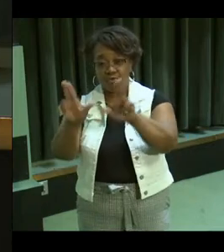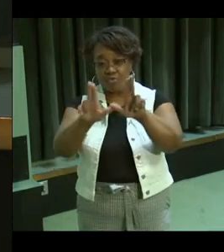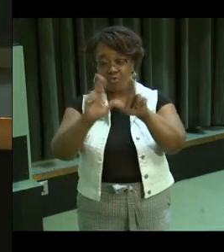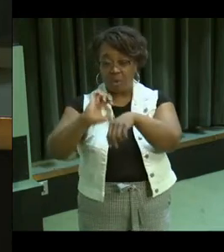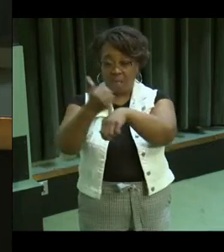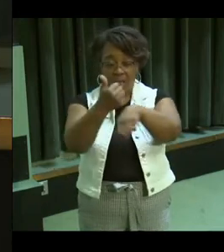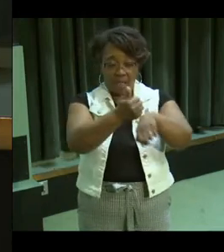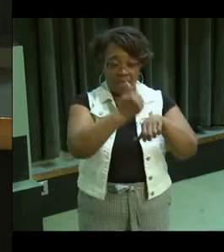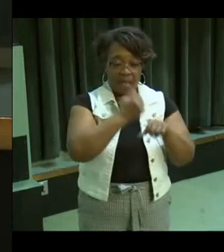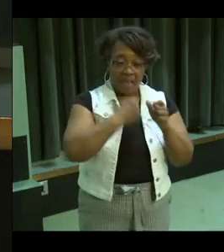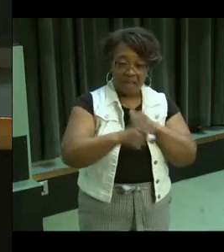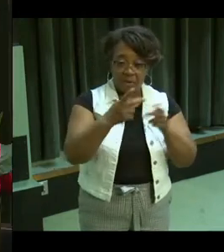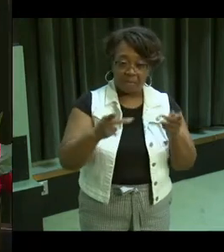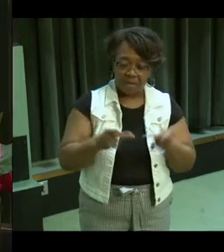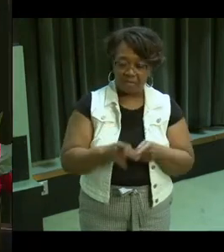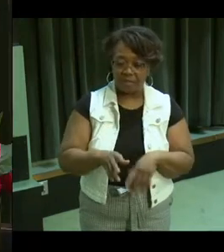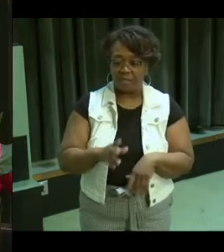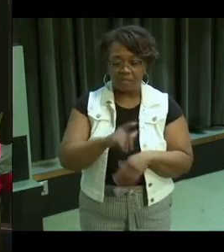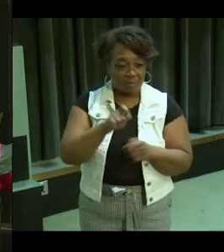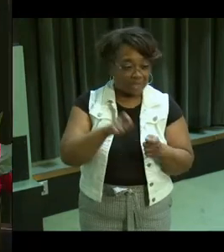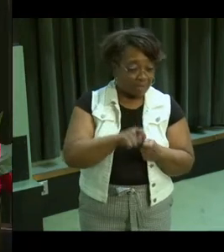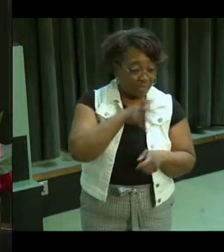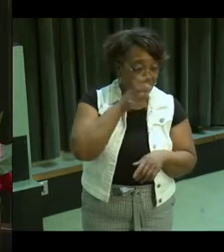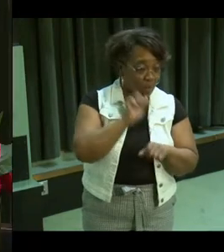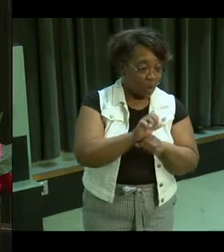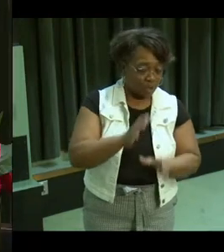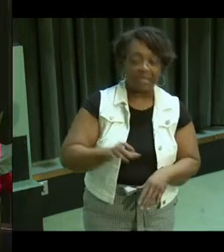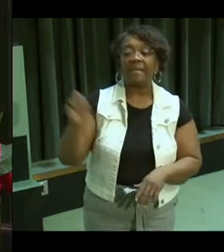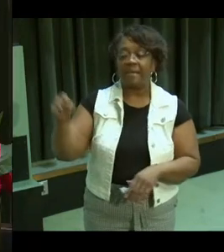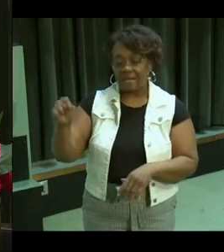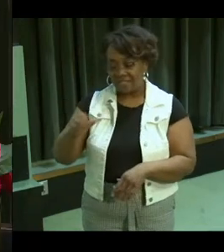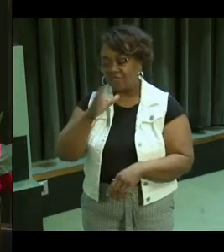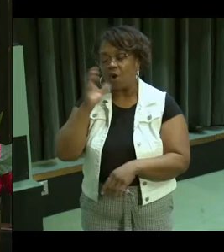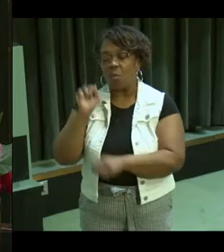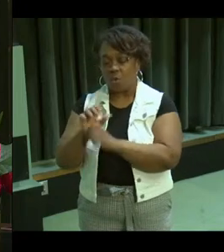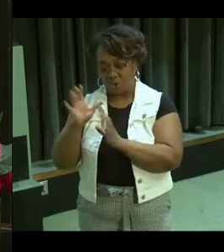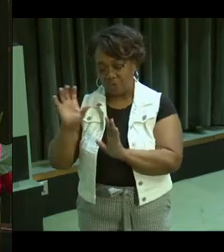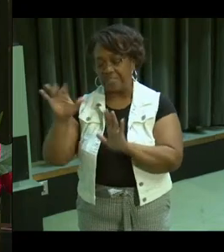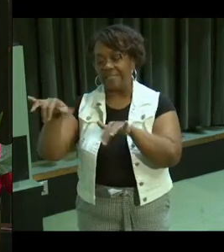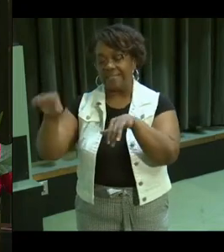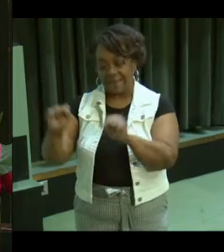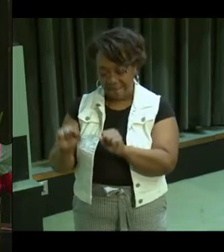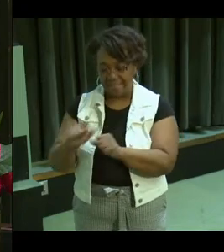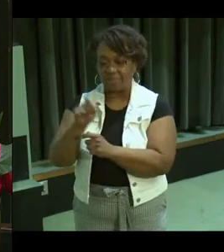little, you're talking specifically of the farm workers. Farm workers? Farm